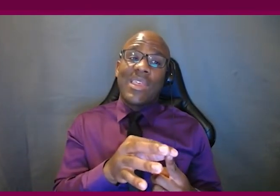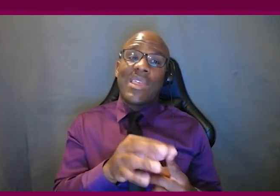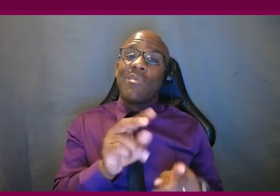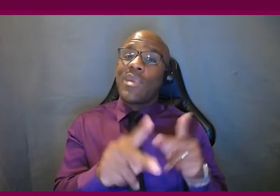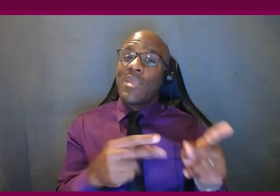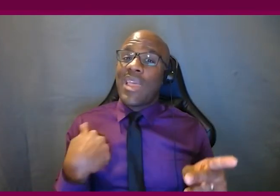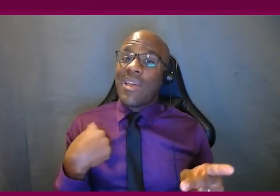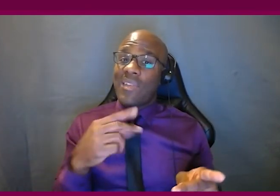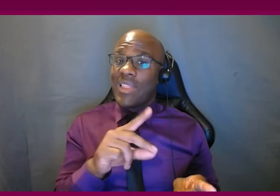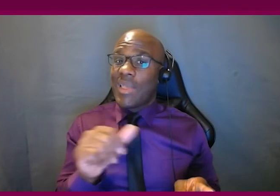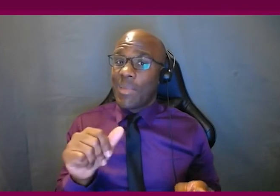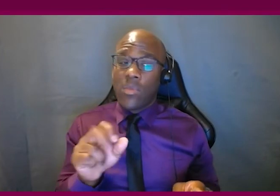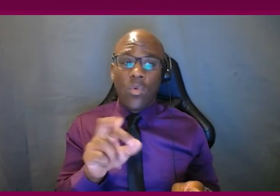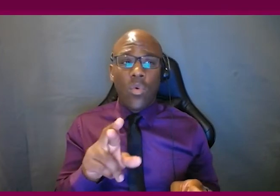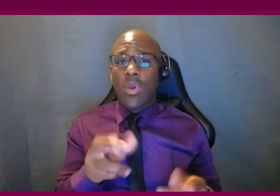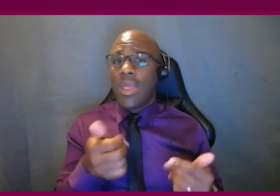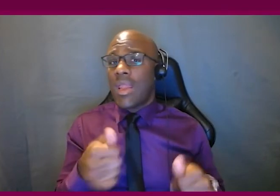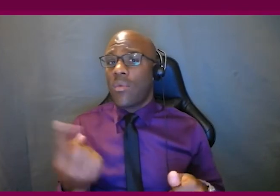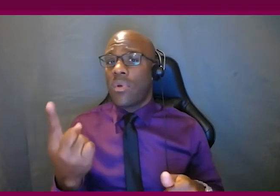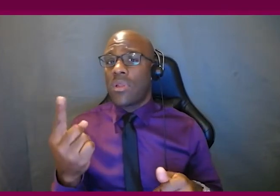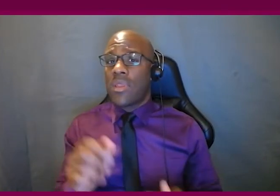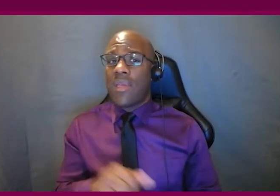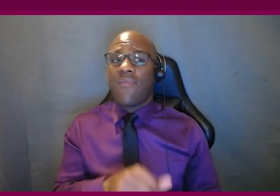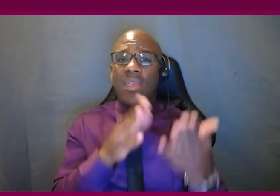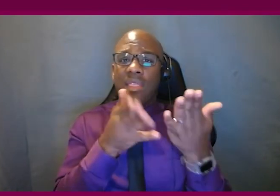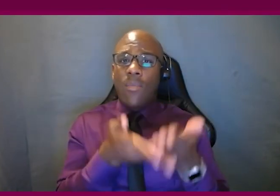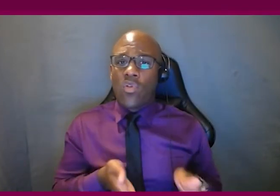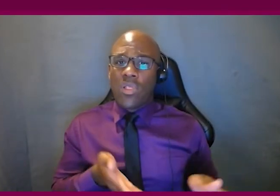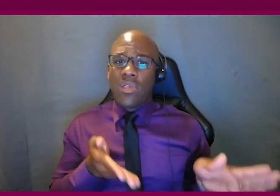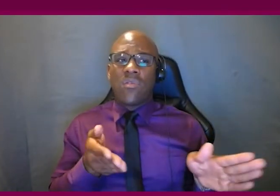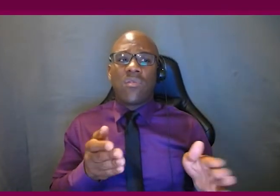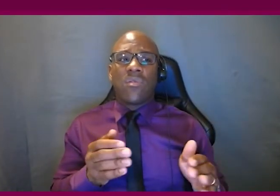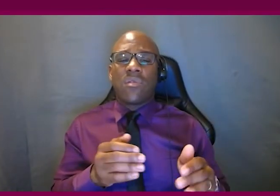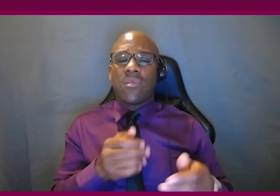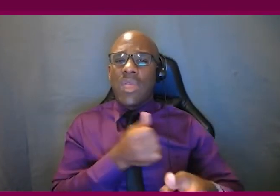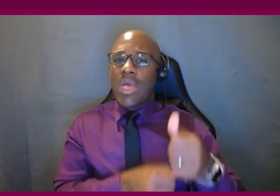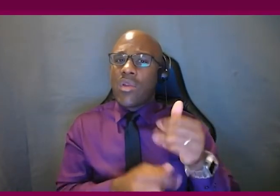be intentional about finding your people, finding your community.